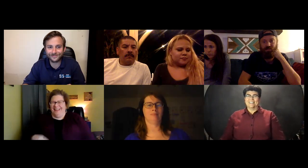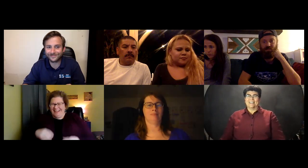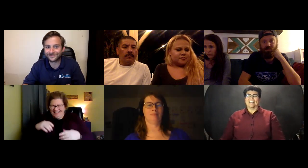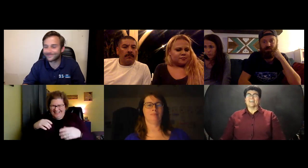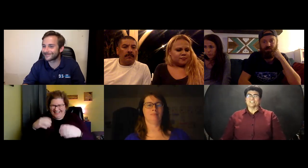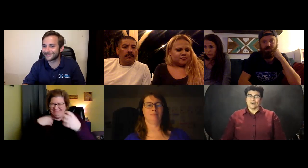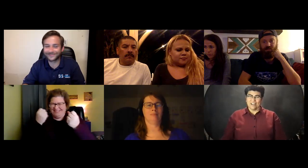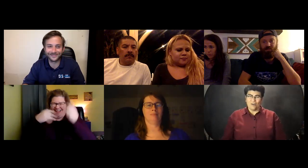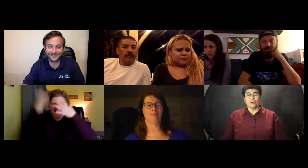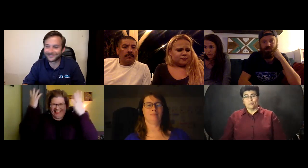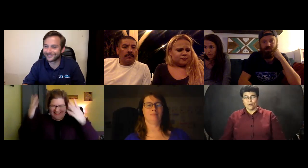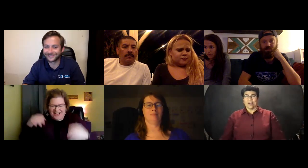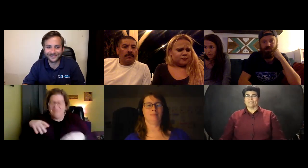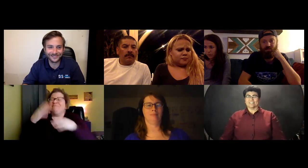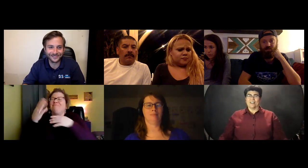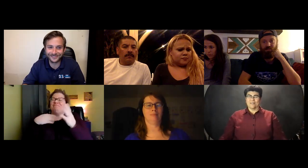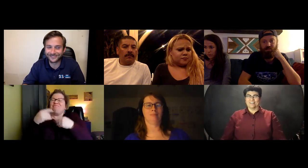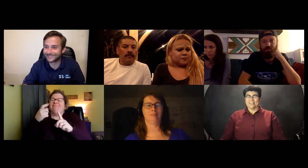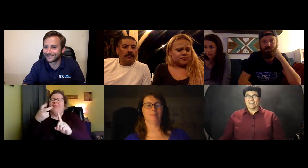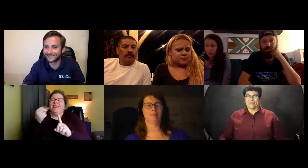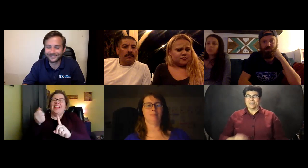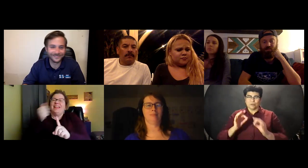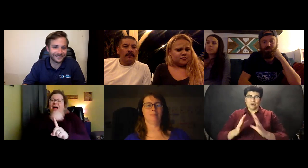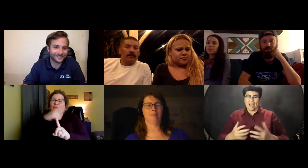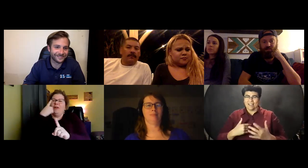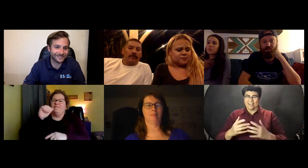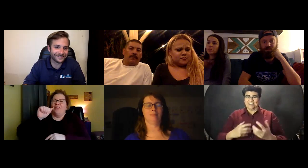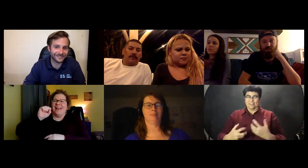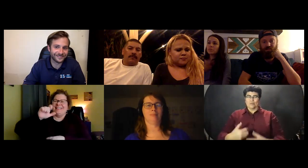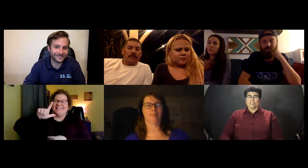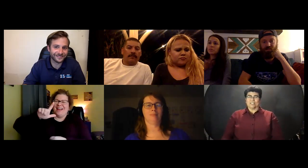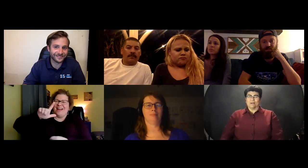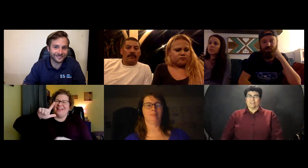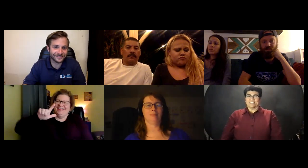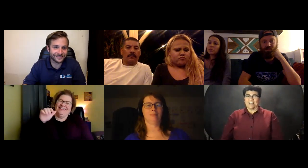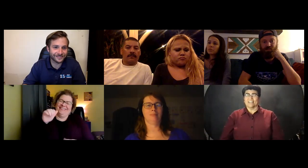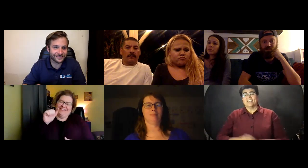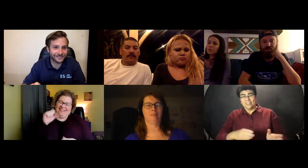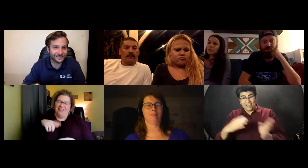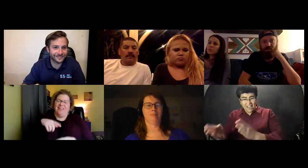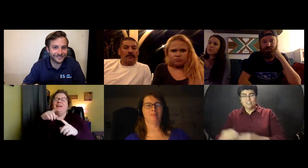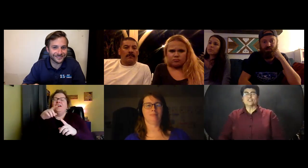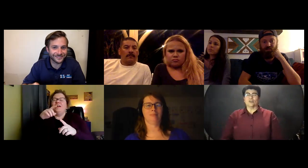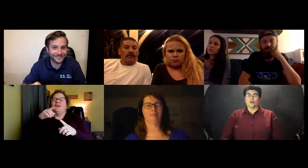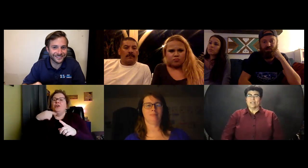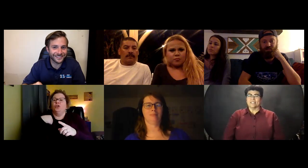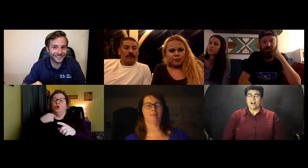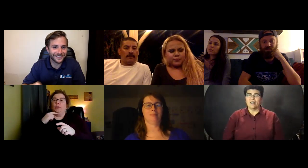an auditory oral program sorry about the interpreter had a question about the sign the other school